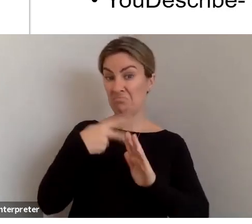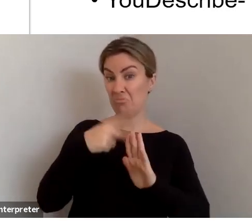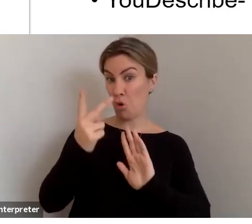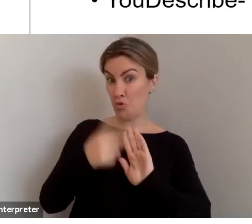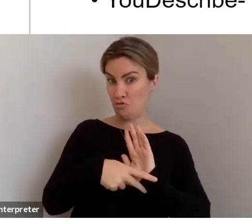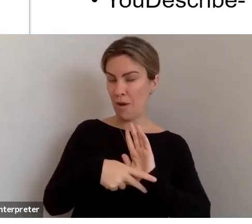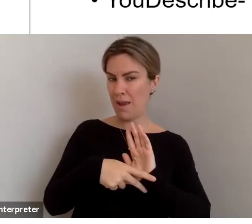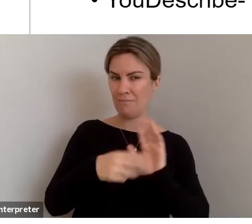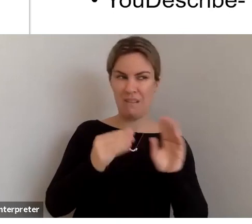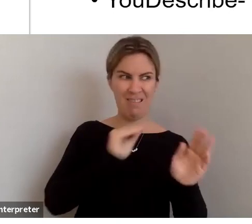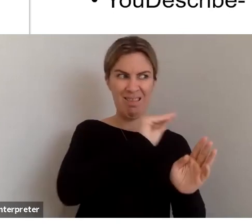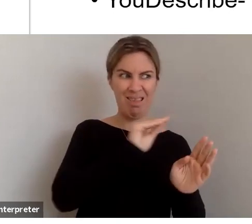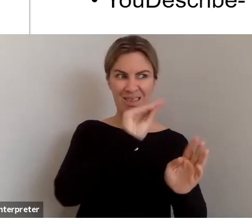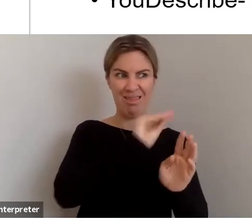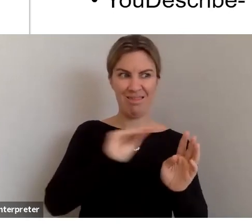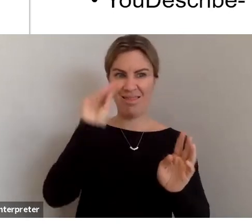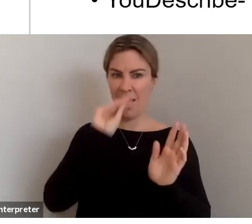them in elsewhere, but I wanted to mention them.